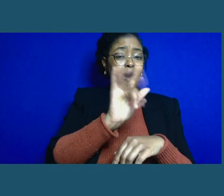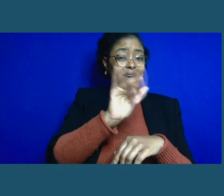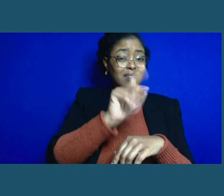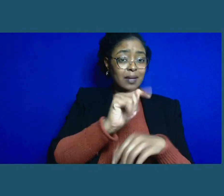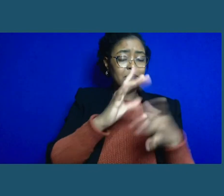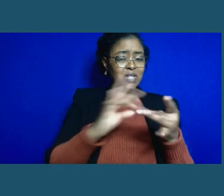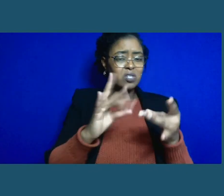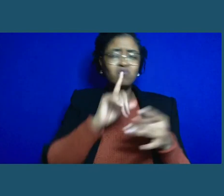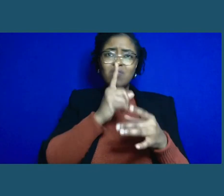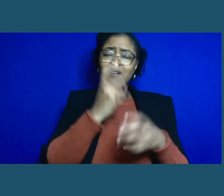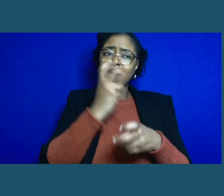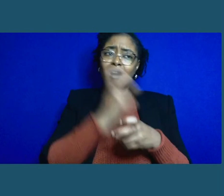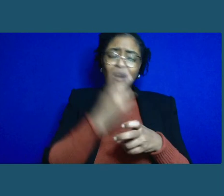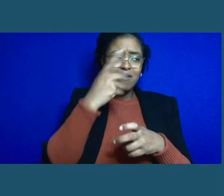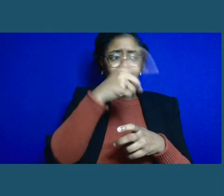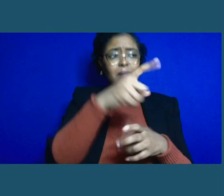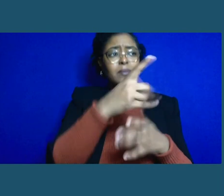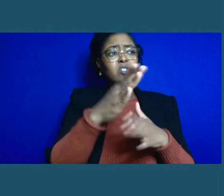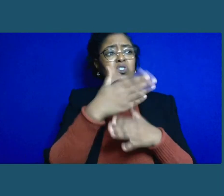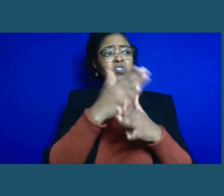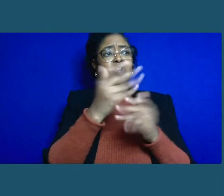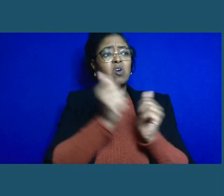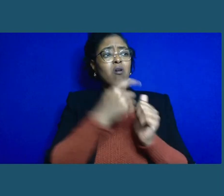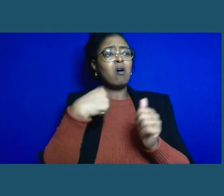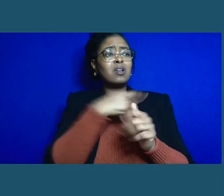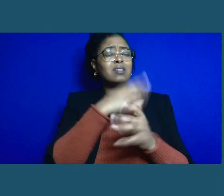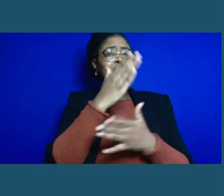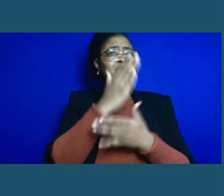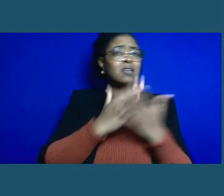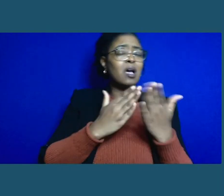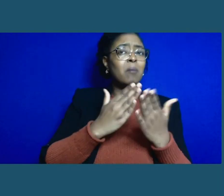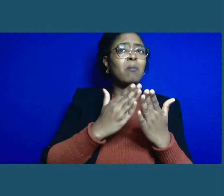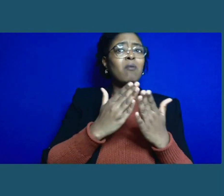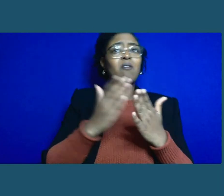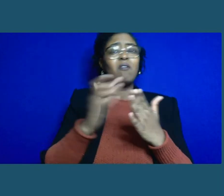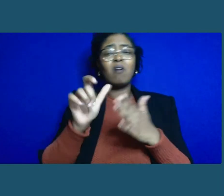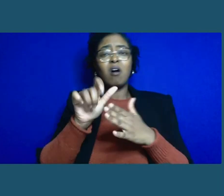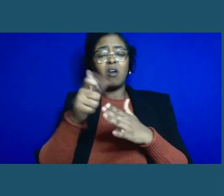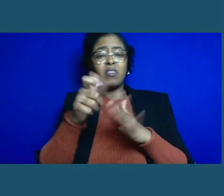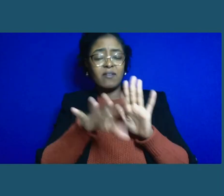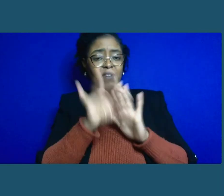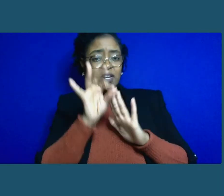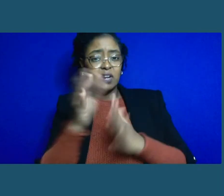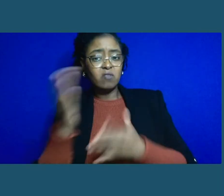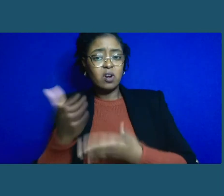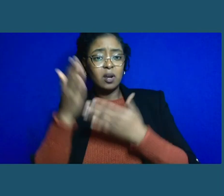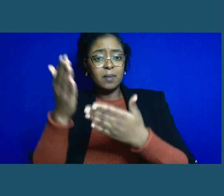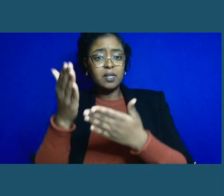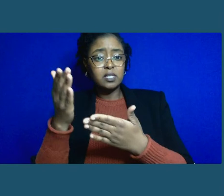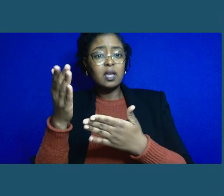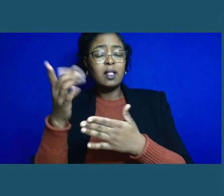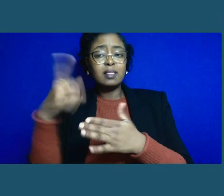that work with us on the audit mentioned that it was very hard for them to share with us. You